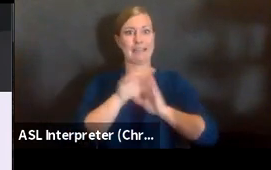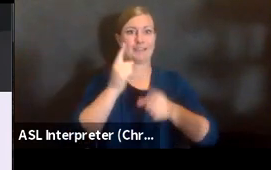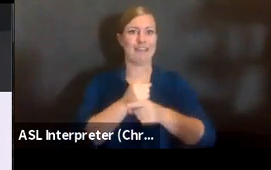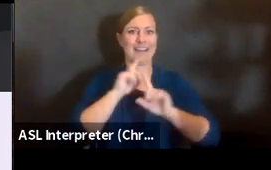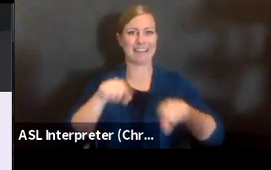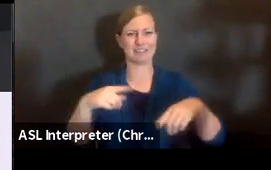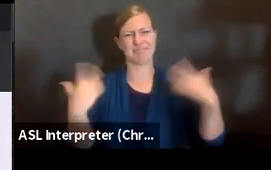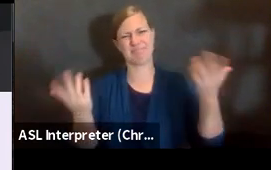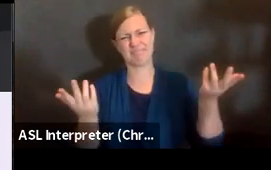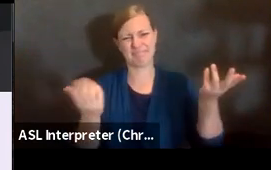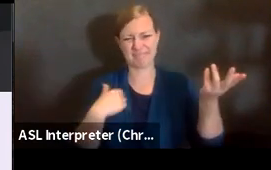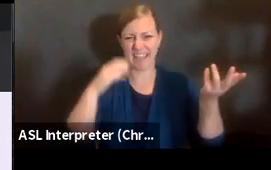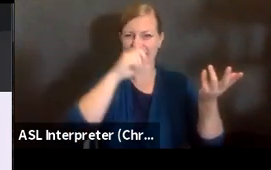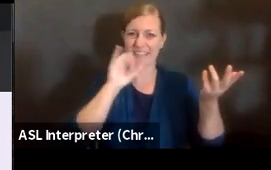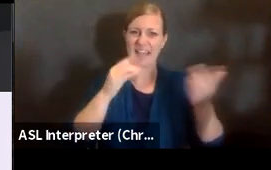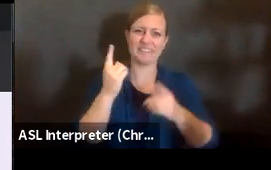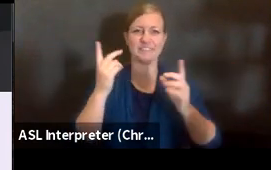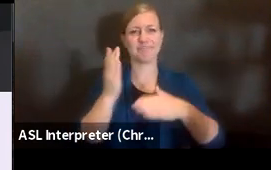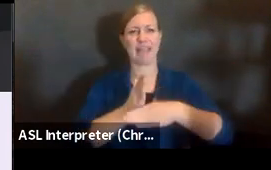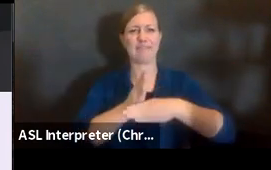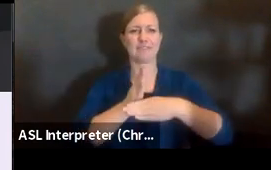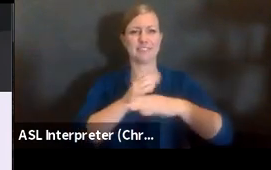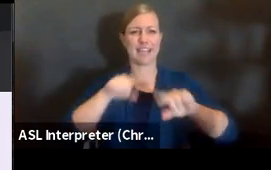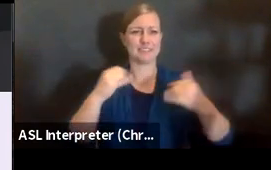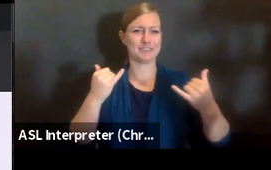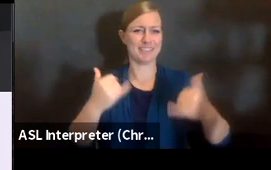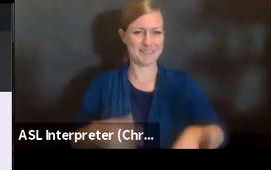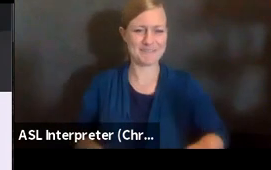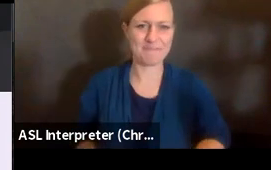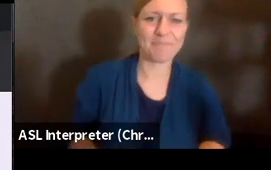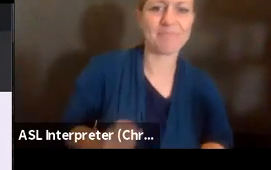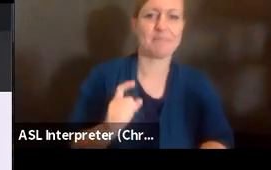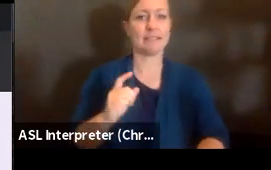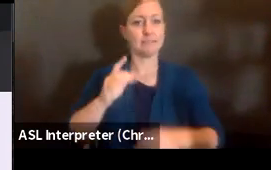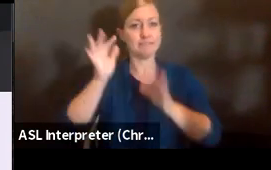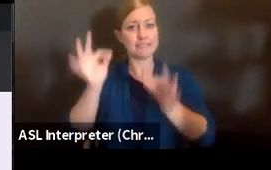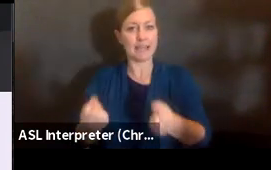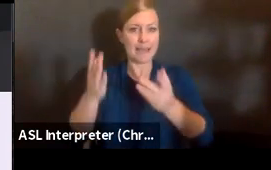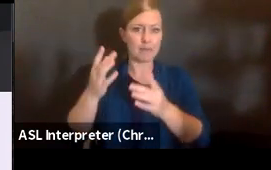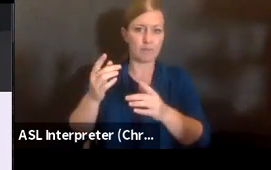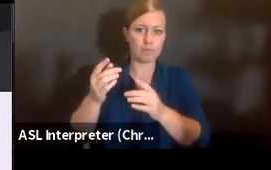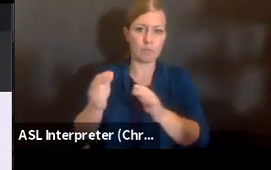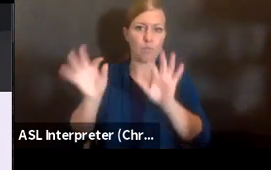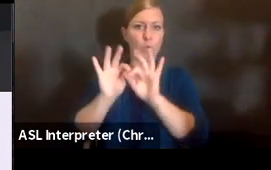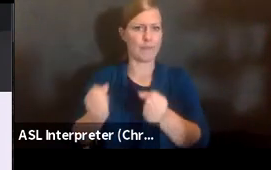Katherine Livick - ESD 112: I guess that's the average answer these days. I have to give it a point or five points. I have to give it a point value.